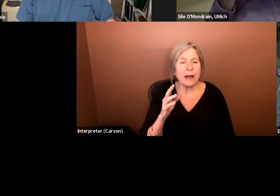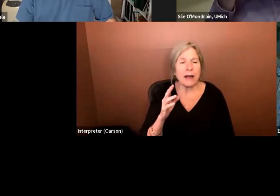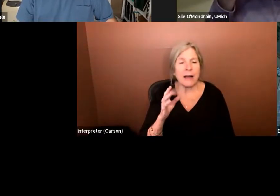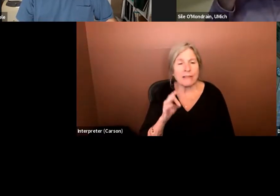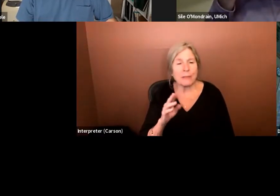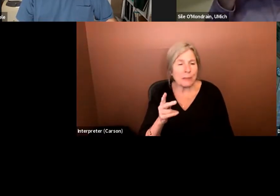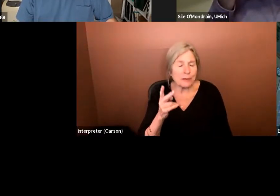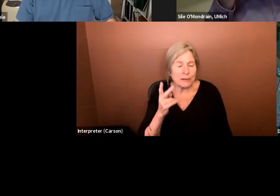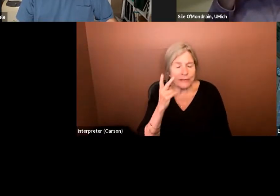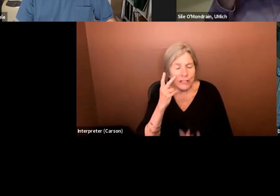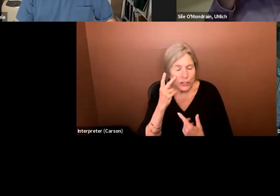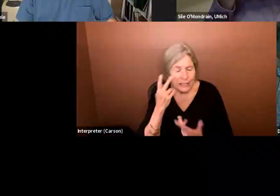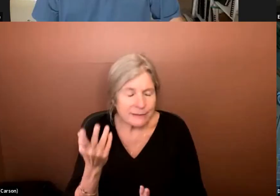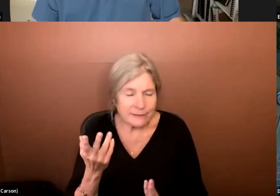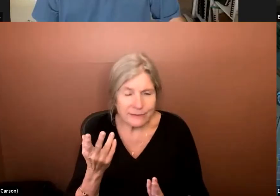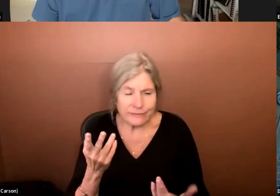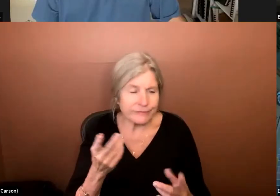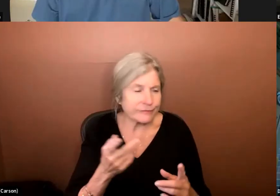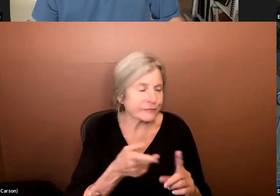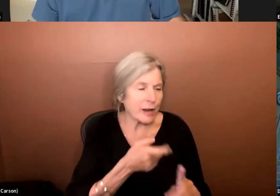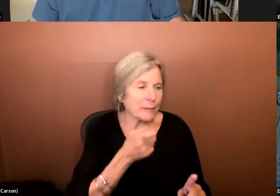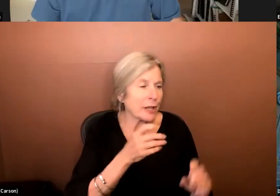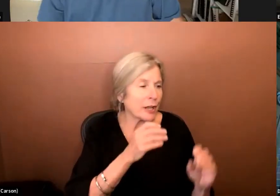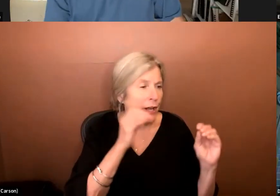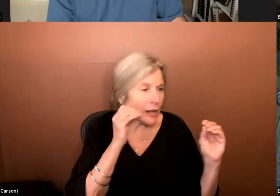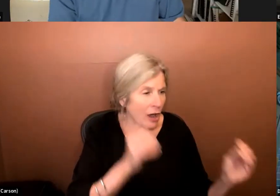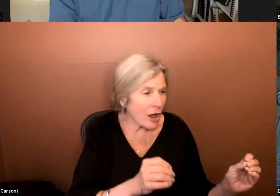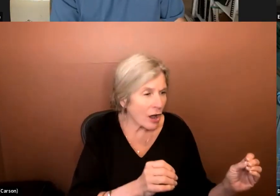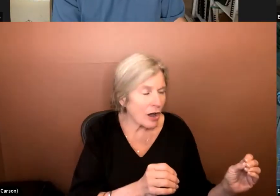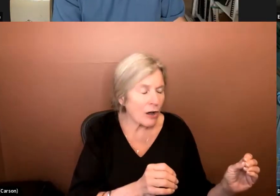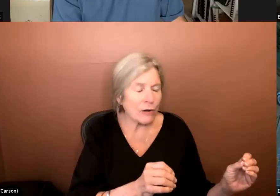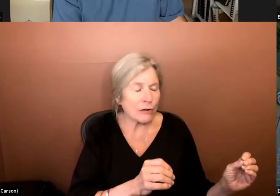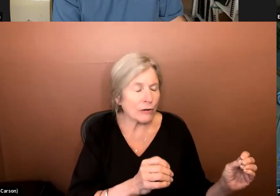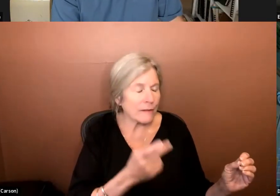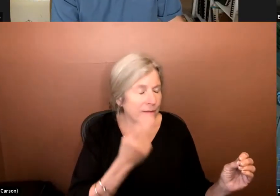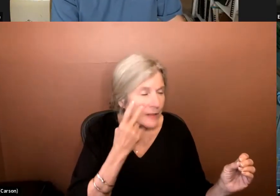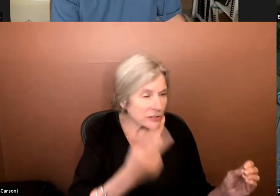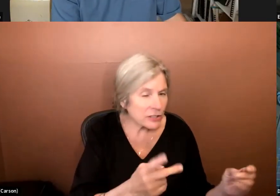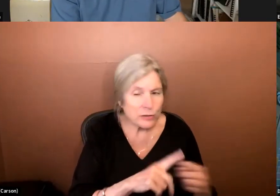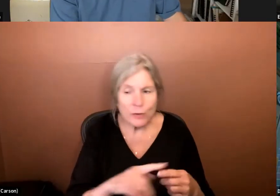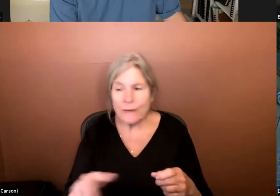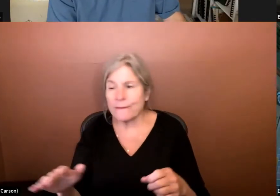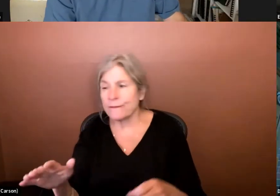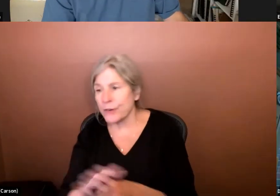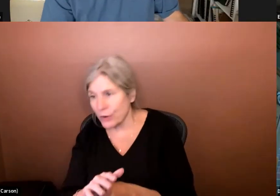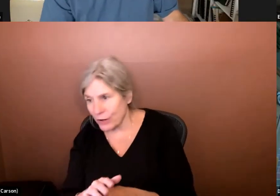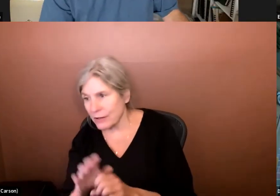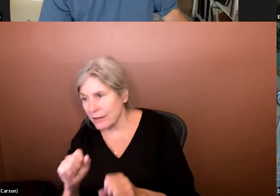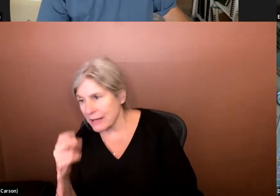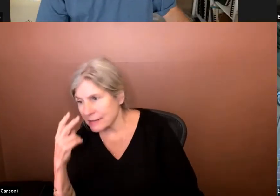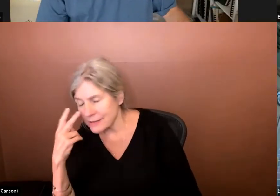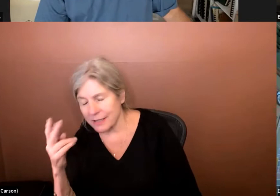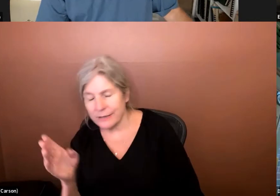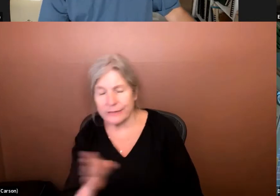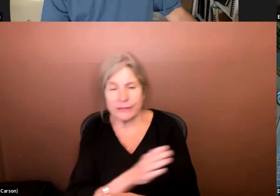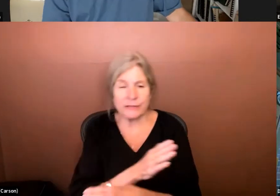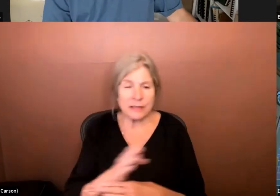on anywhere from no vision obviously to full vision. And so someone of my age has a